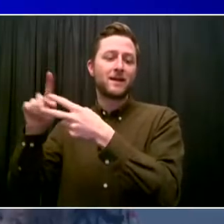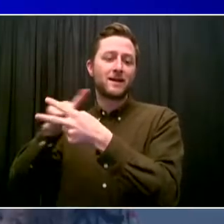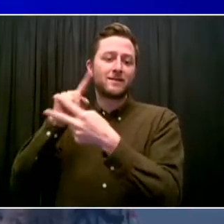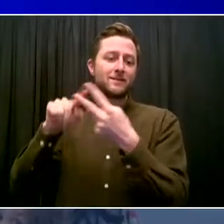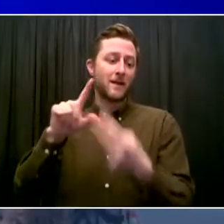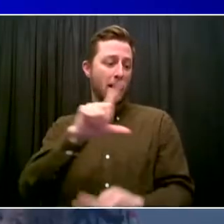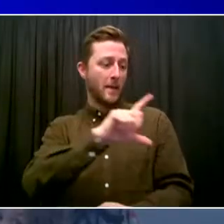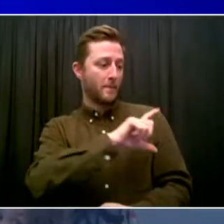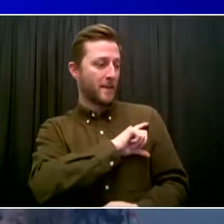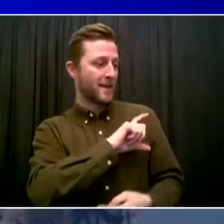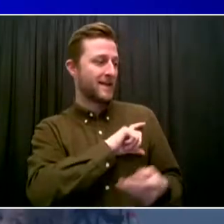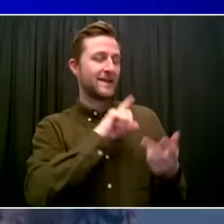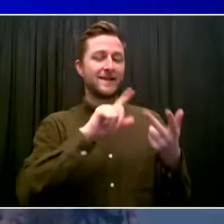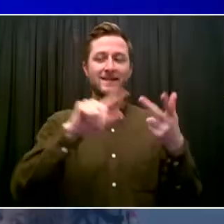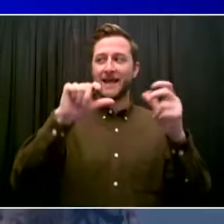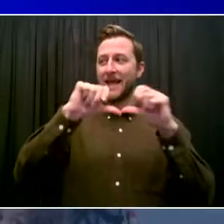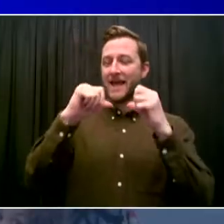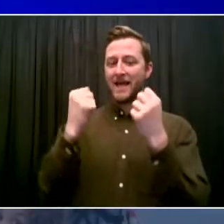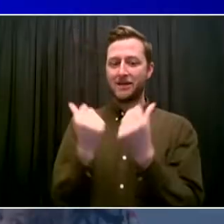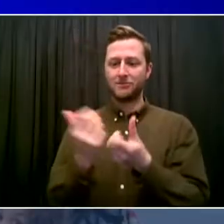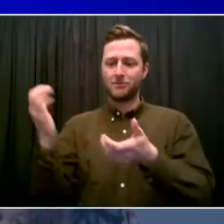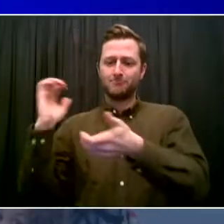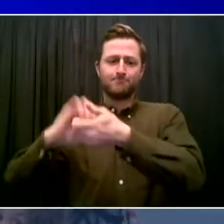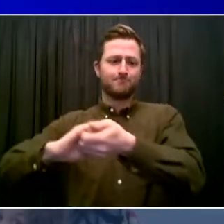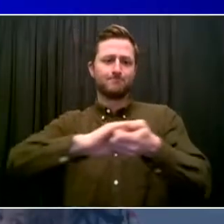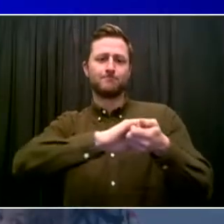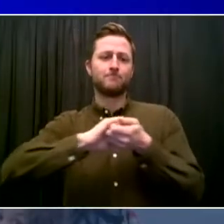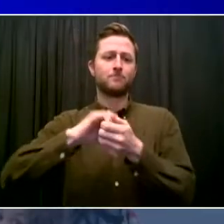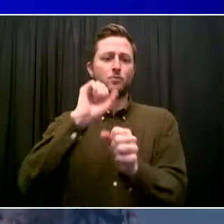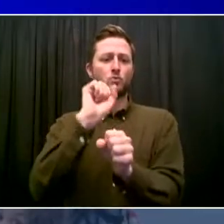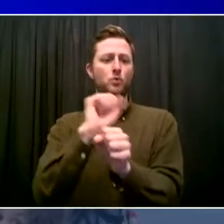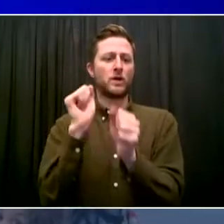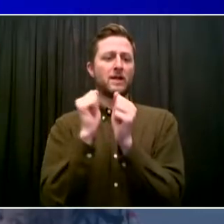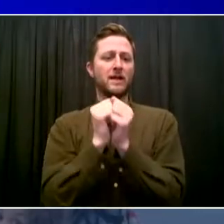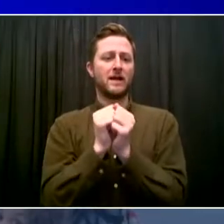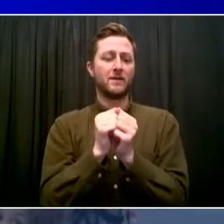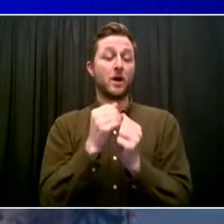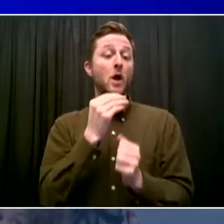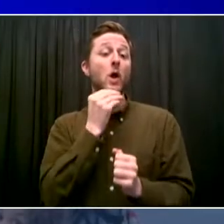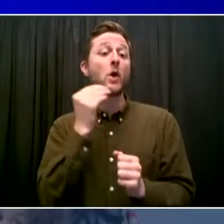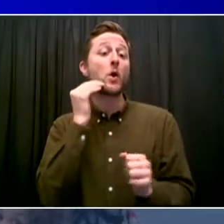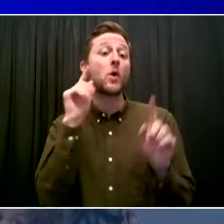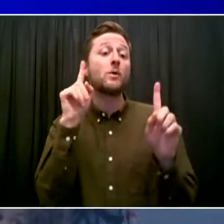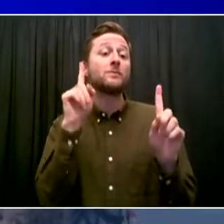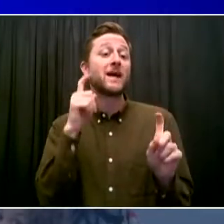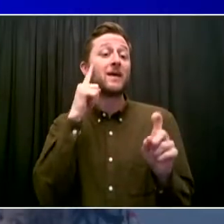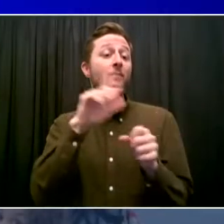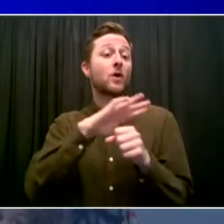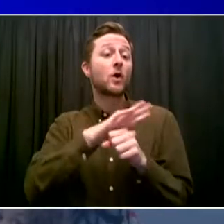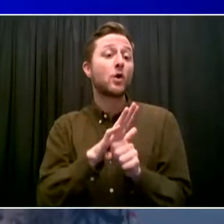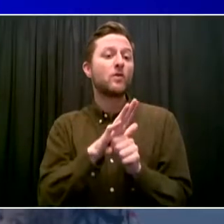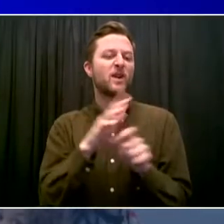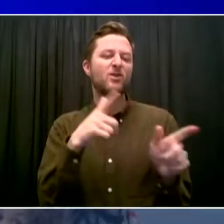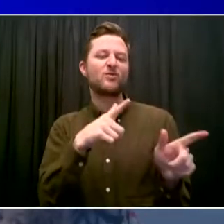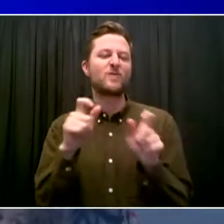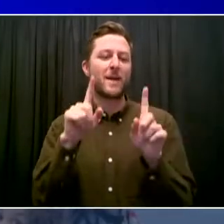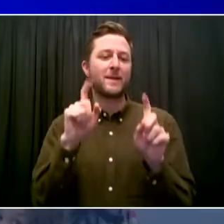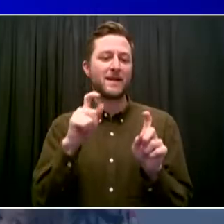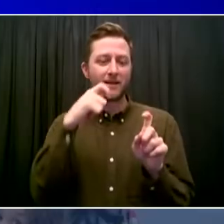COORDINATION BETWEEN SCHOOL ADMINISTRATORS AND LAW ENFORCEMENT AND GOVERNMENTAL